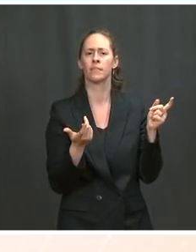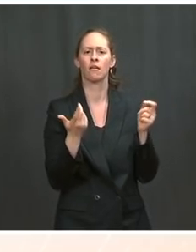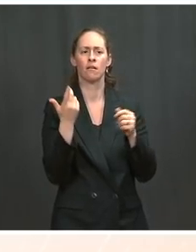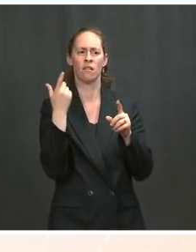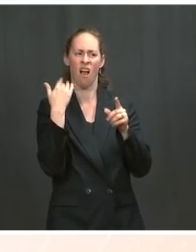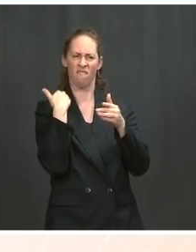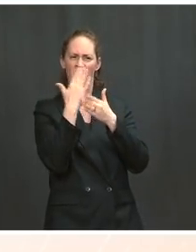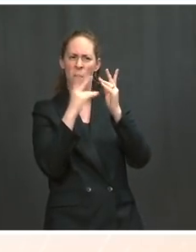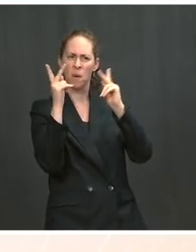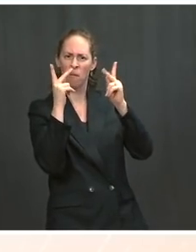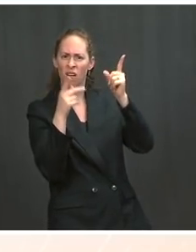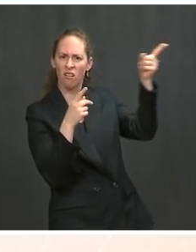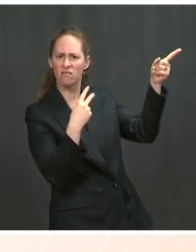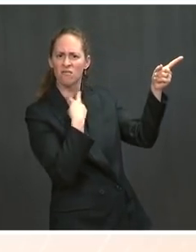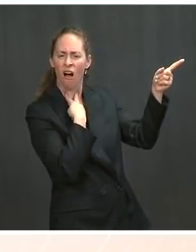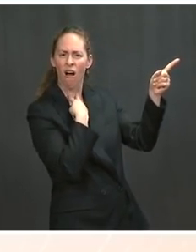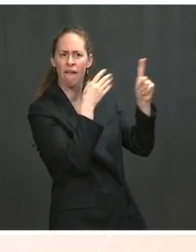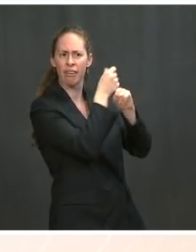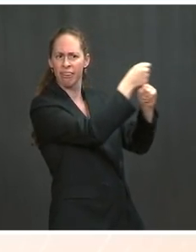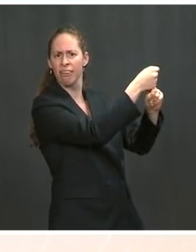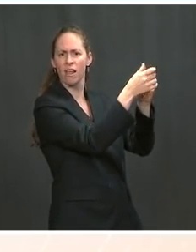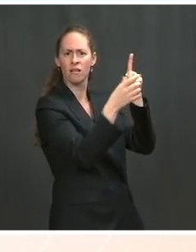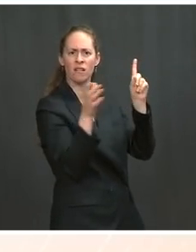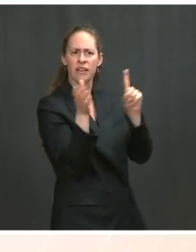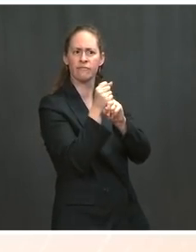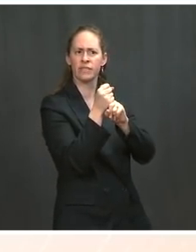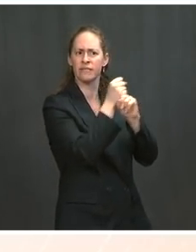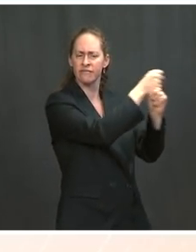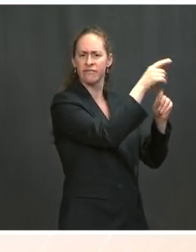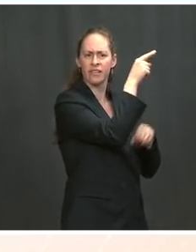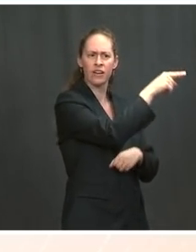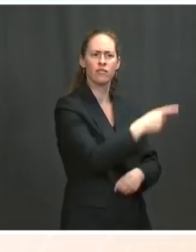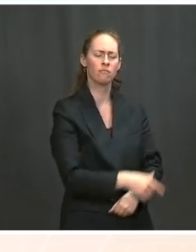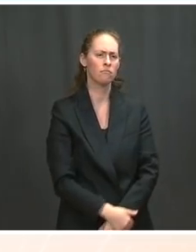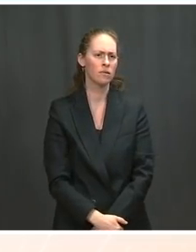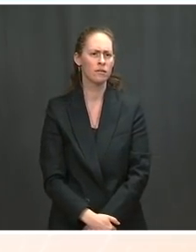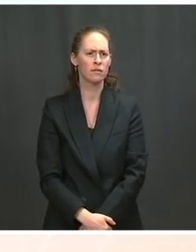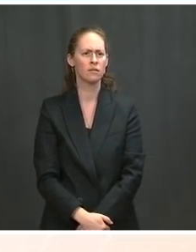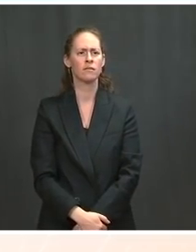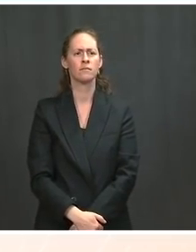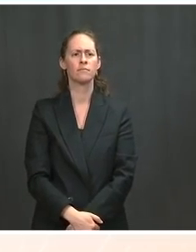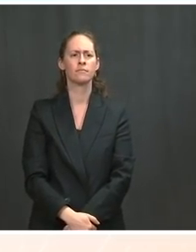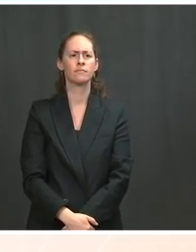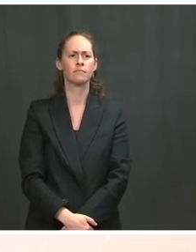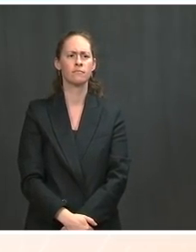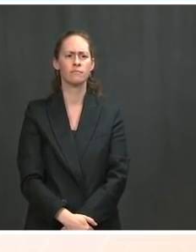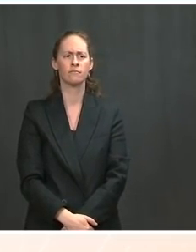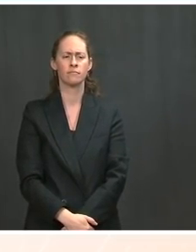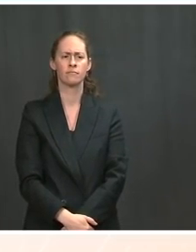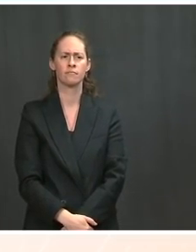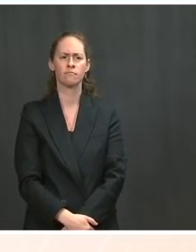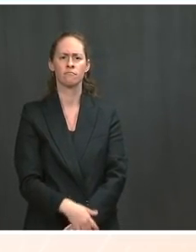Has Russia asked for any concessions in return for their release? Ms. Psaki: In return for their release --